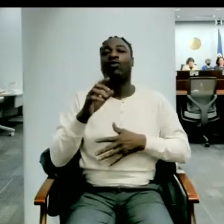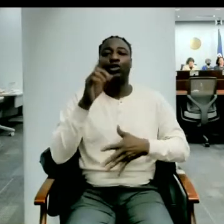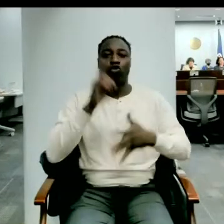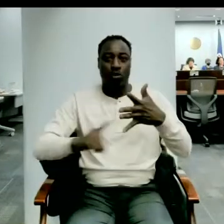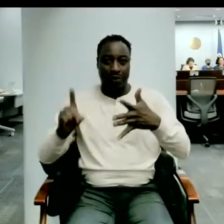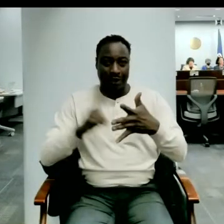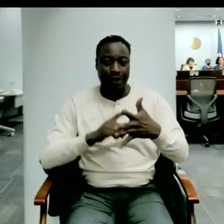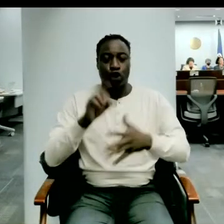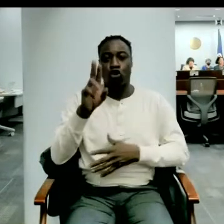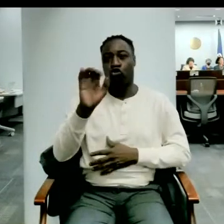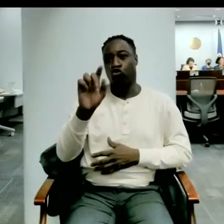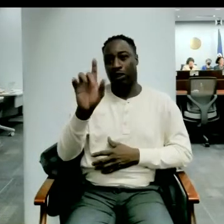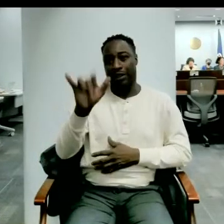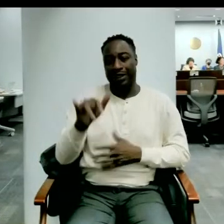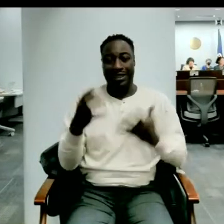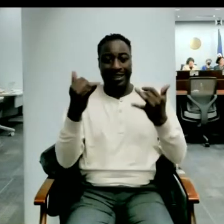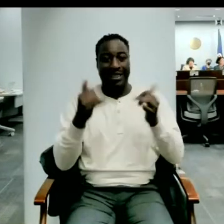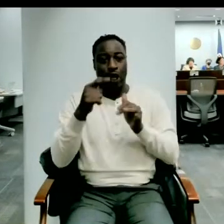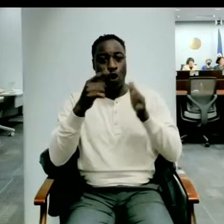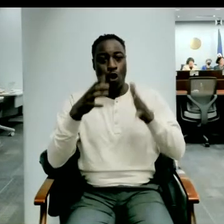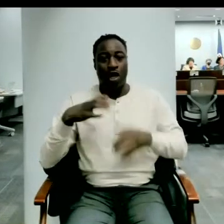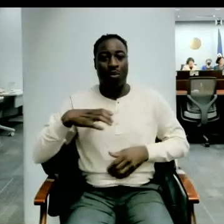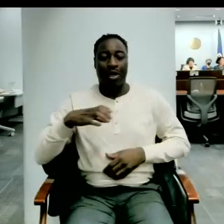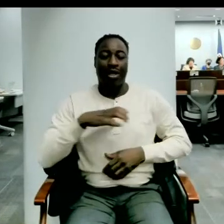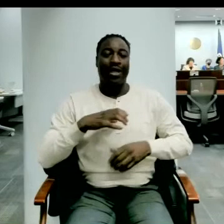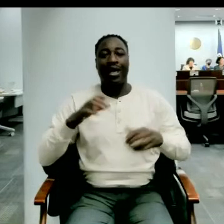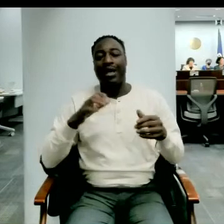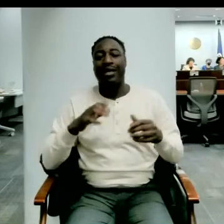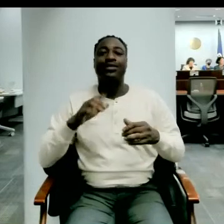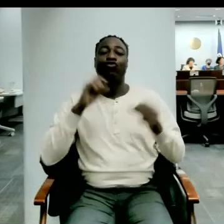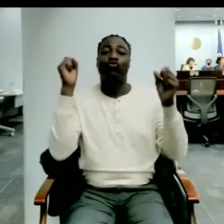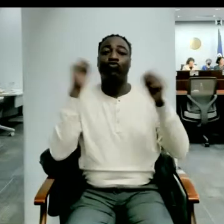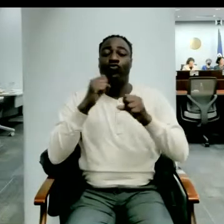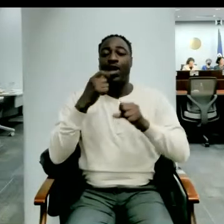Today the lawyers committee is at the forefront of the feist for racial Justice.